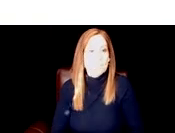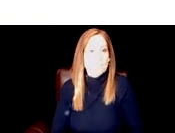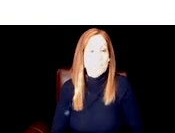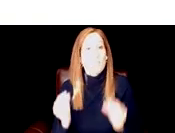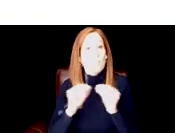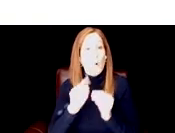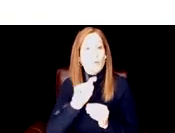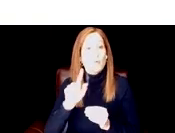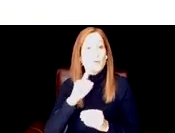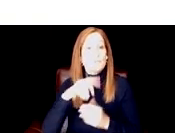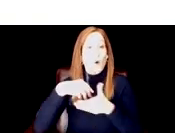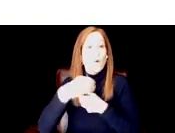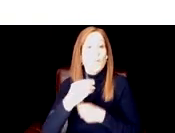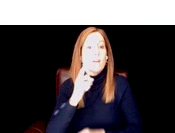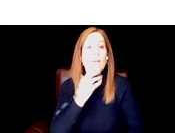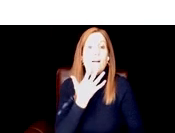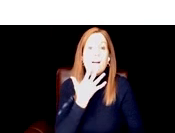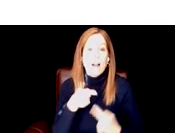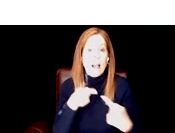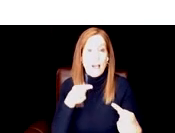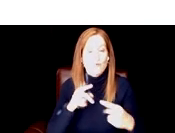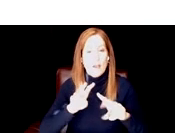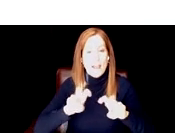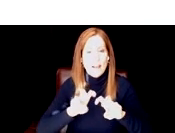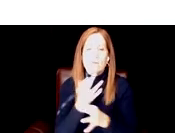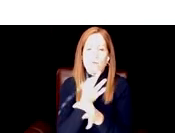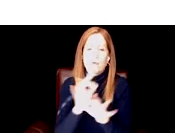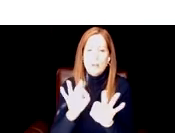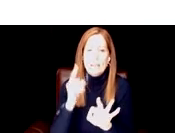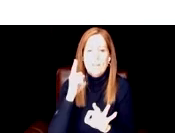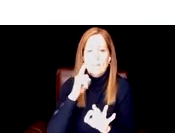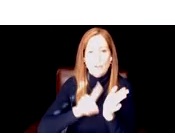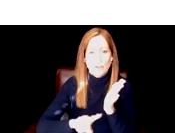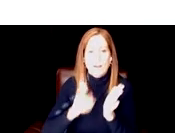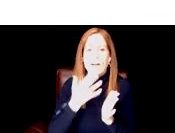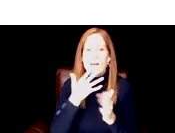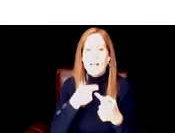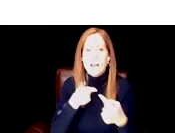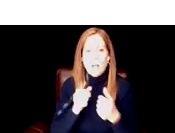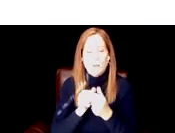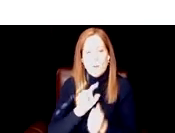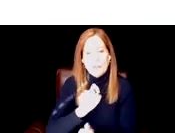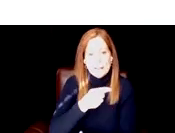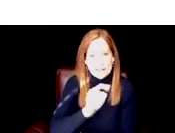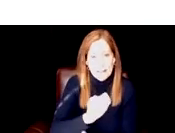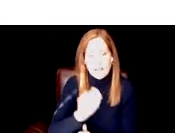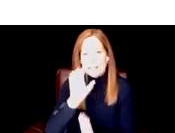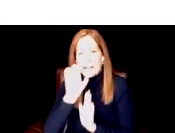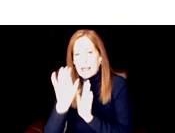there's the color contrast analyzer, which is a free tool for testing color contrast with text and images and such.